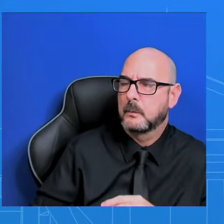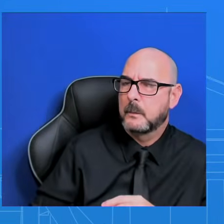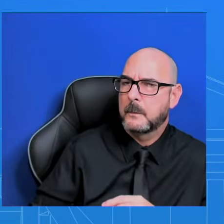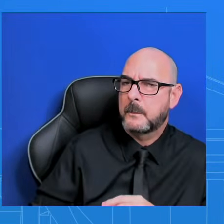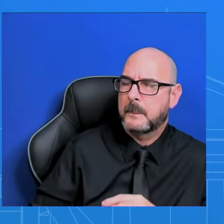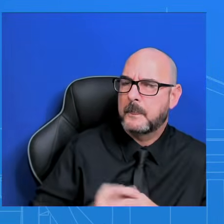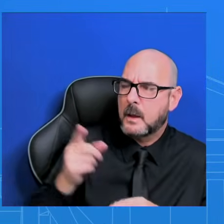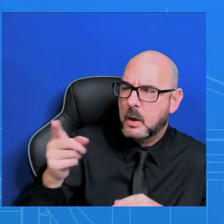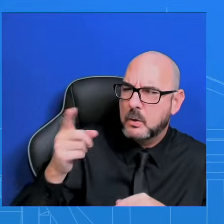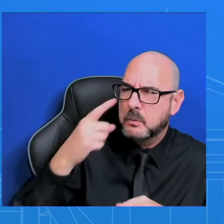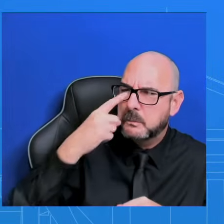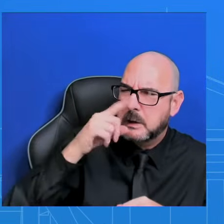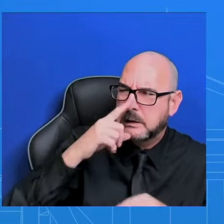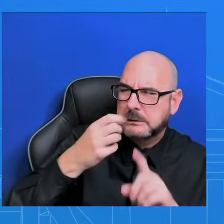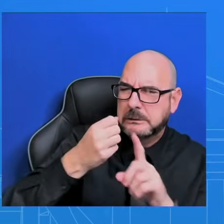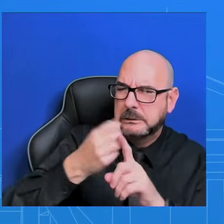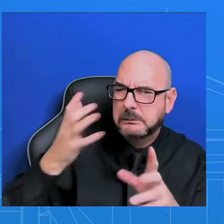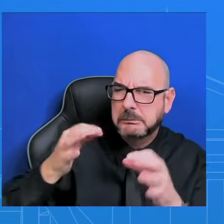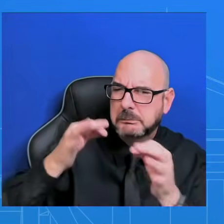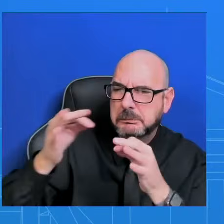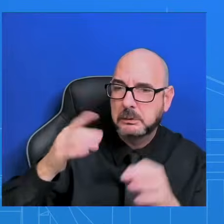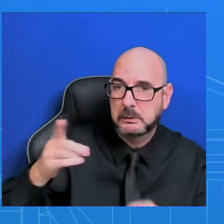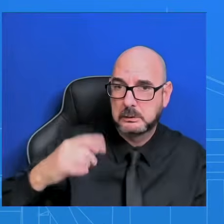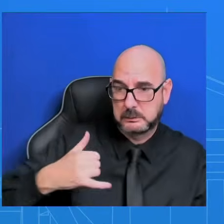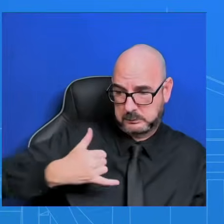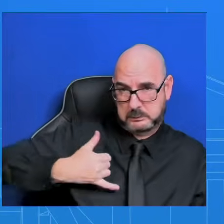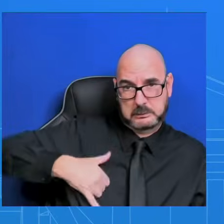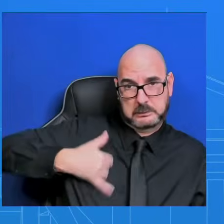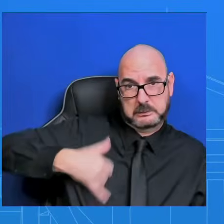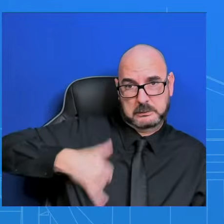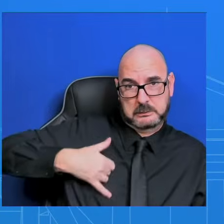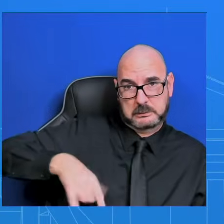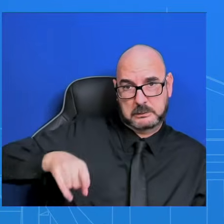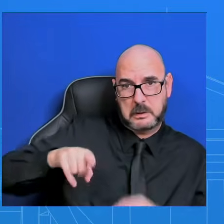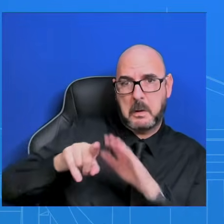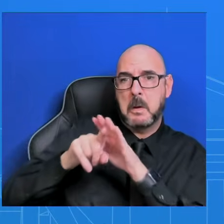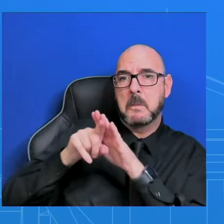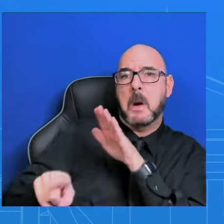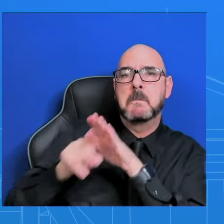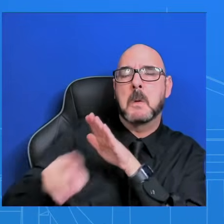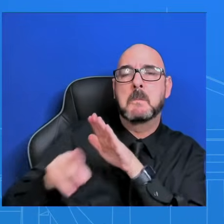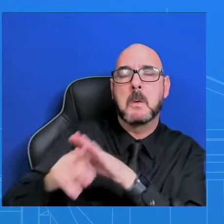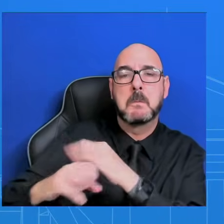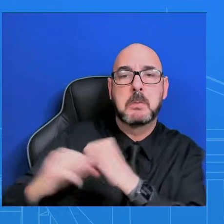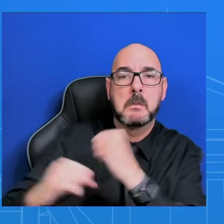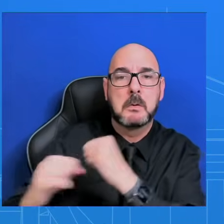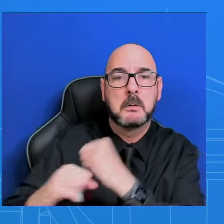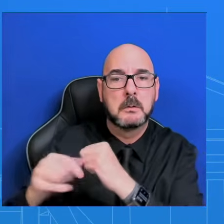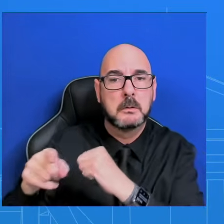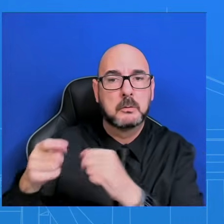are stopping the Houthis and the President said, "No"? Mr. Kirby: I think, you know, if you just look at what happened yesterday,